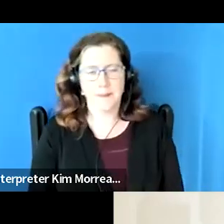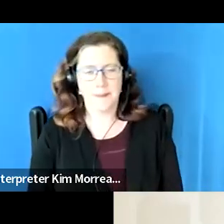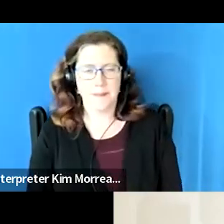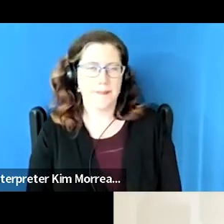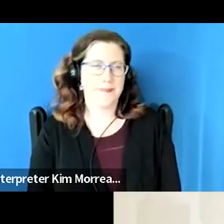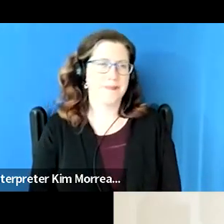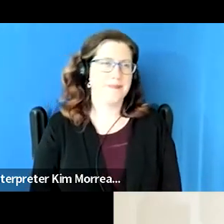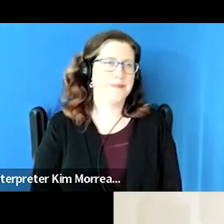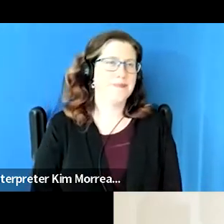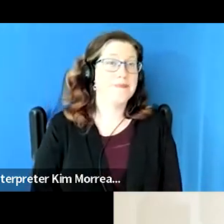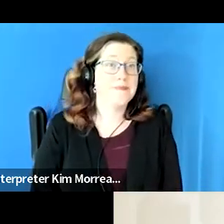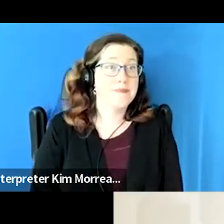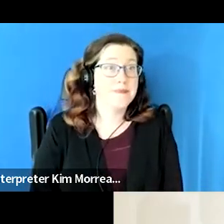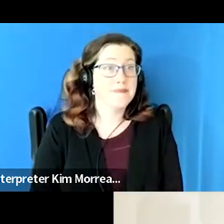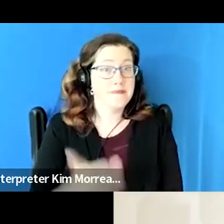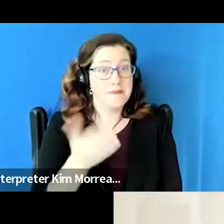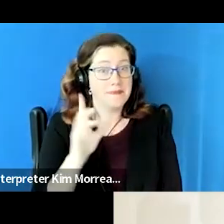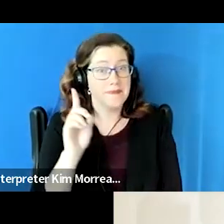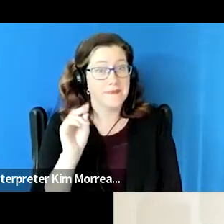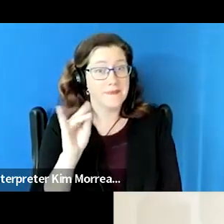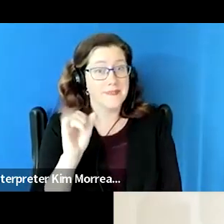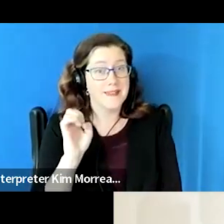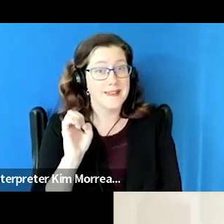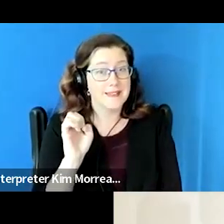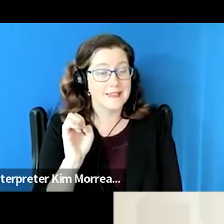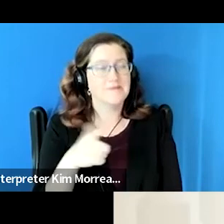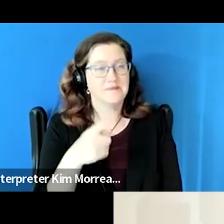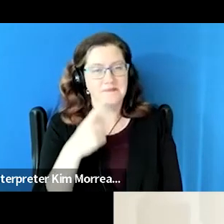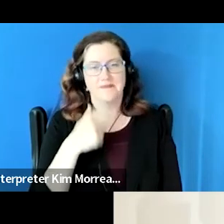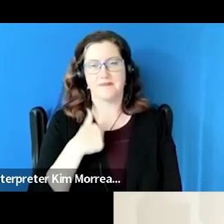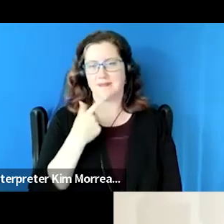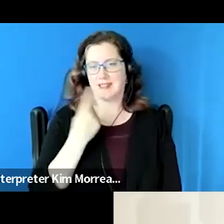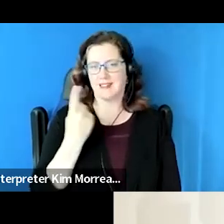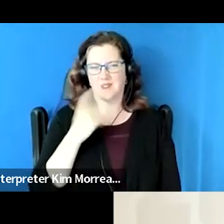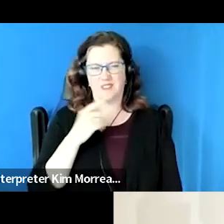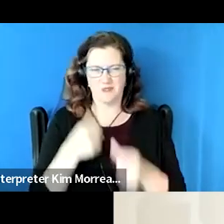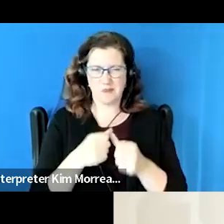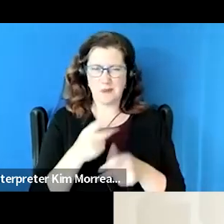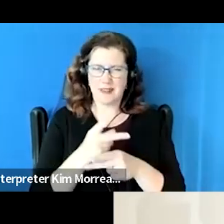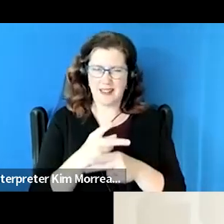All right, well, oh, go ahead, Denise yes, please. I was just gonna say always remember take care of you,